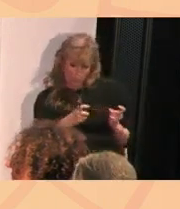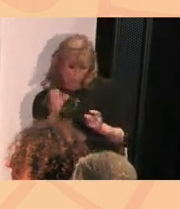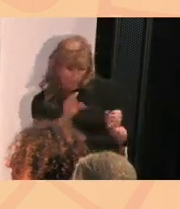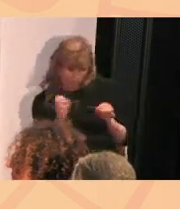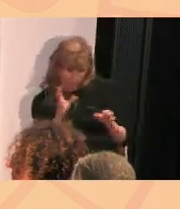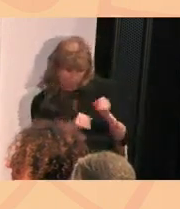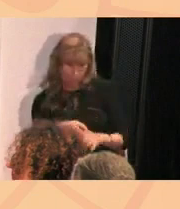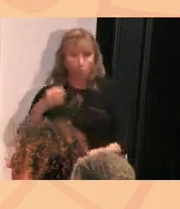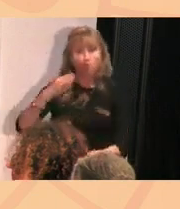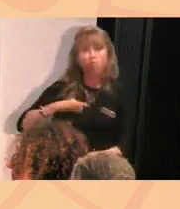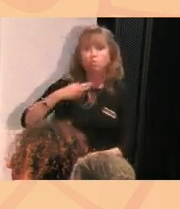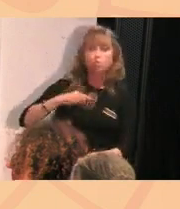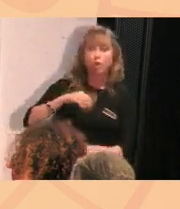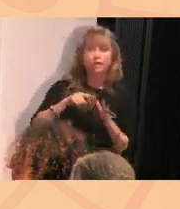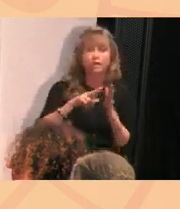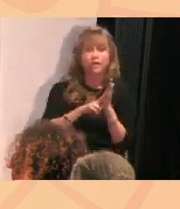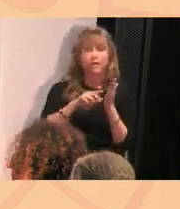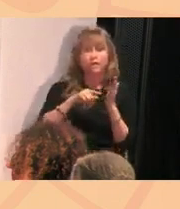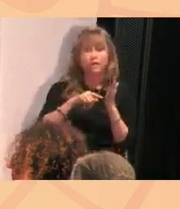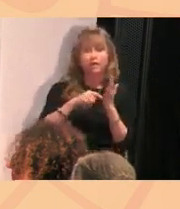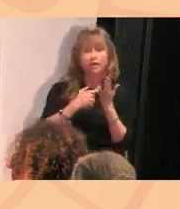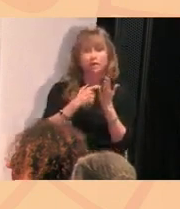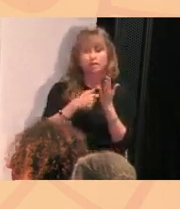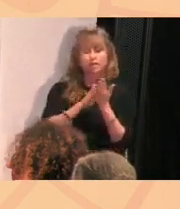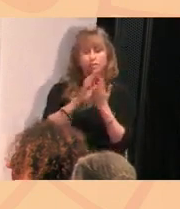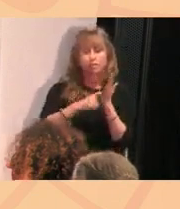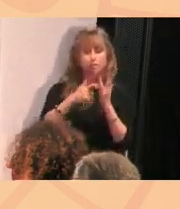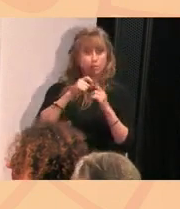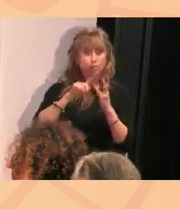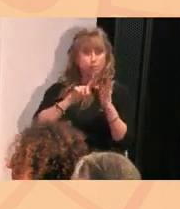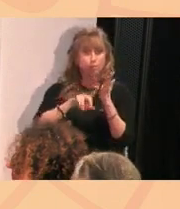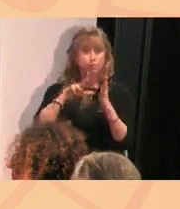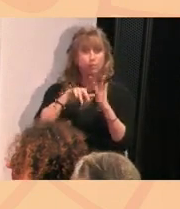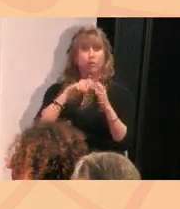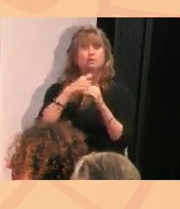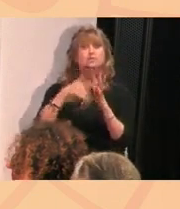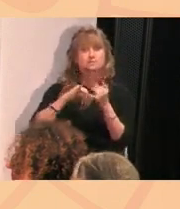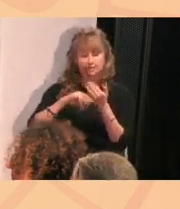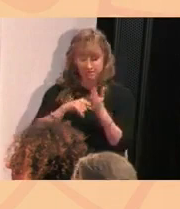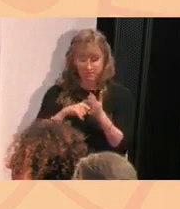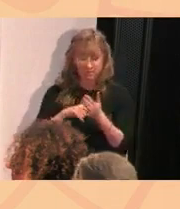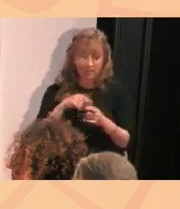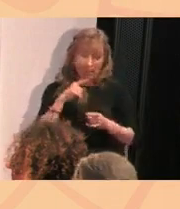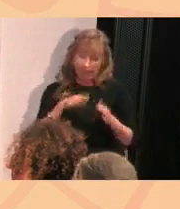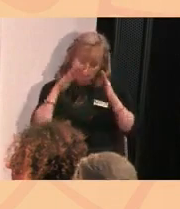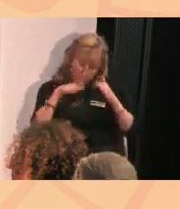to the Asia Society Gallery called the Dreaming Exhibition. That was put together by a group of anthropologists,